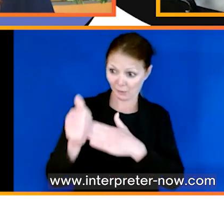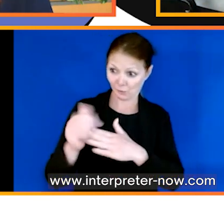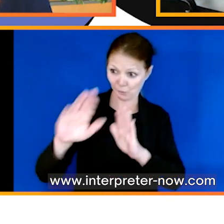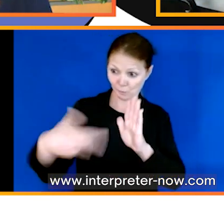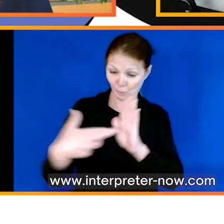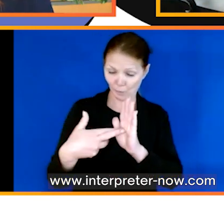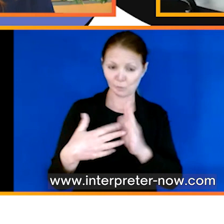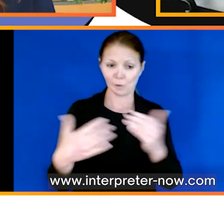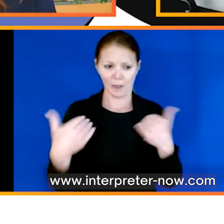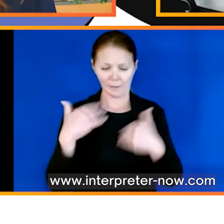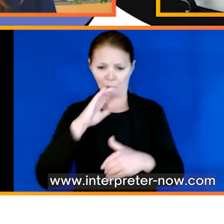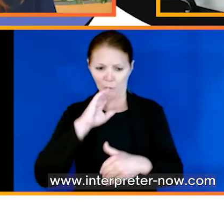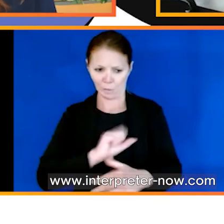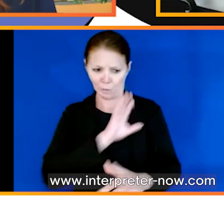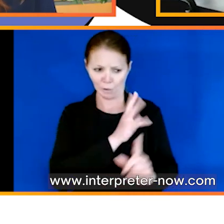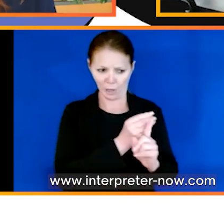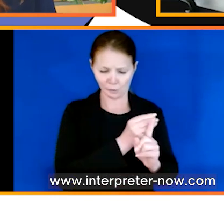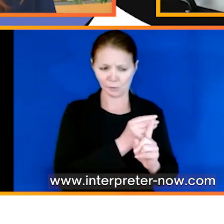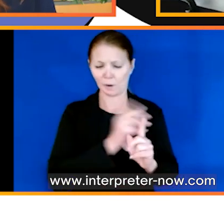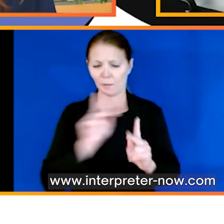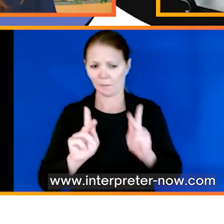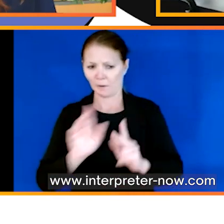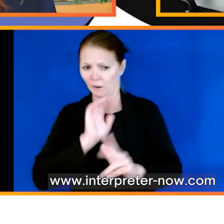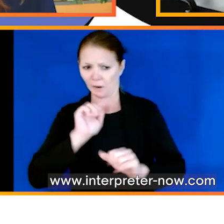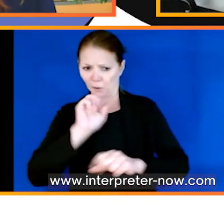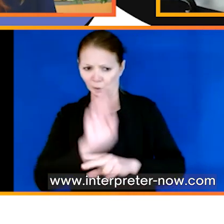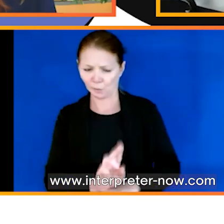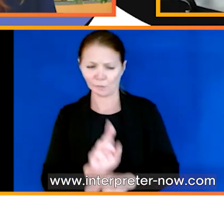So that was always a good experience as well. Well, let's shift gears.